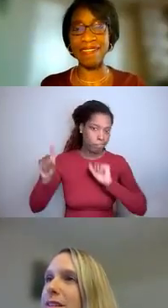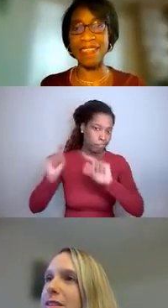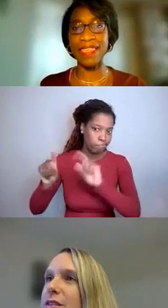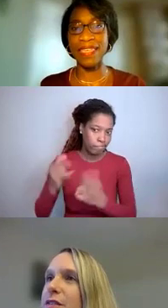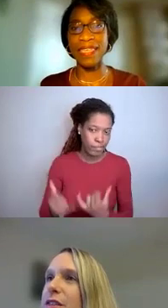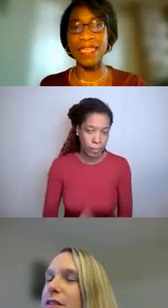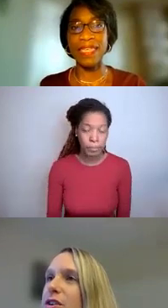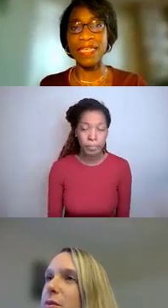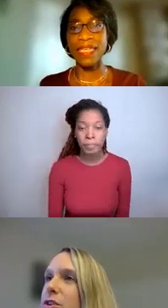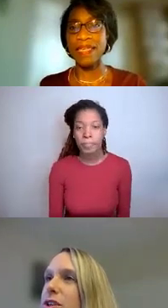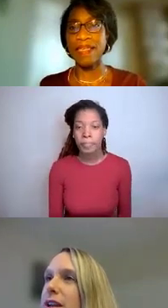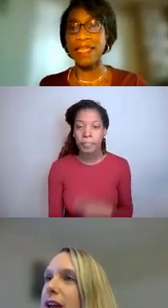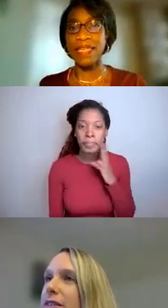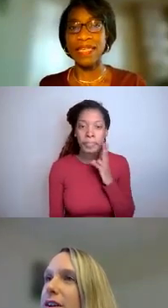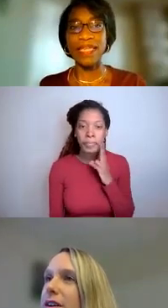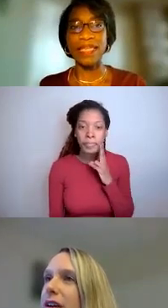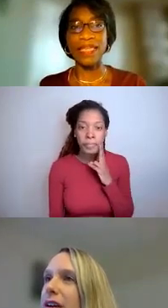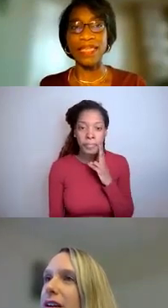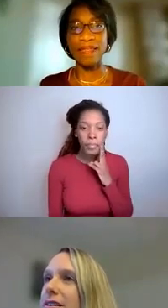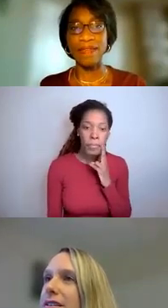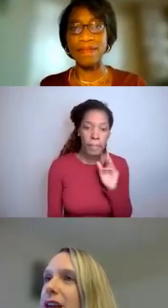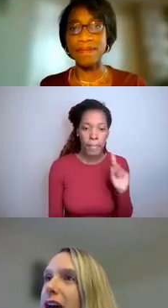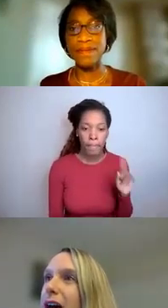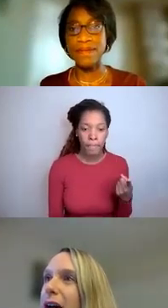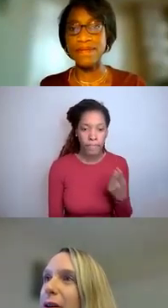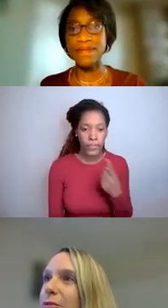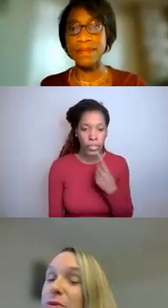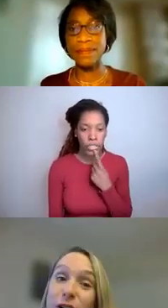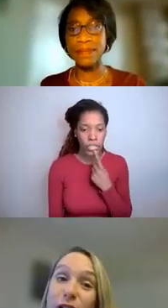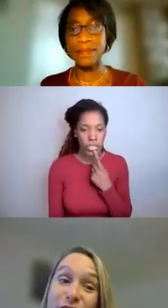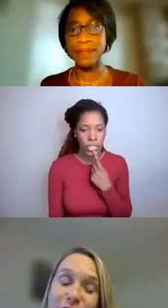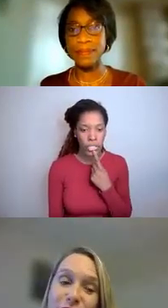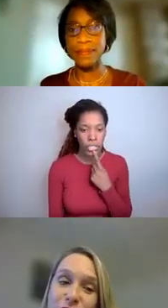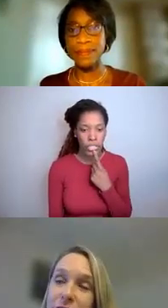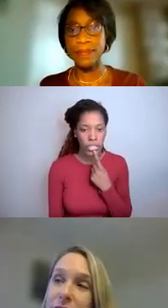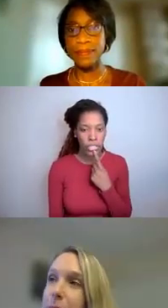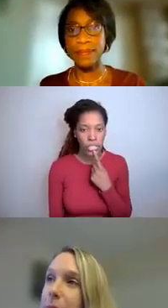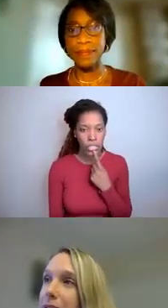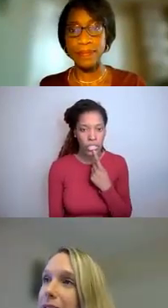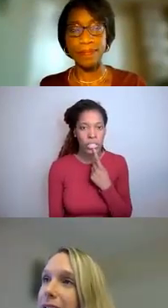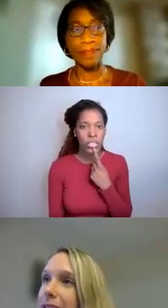Let's see, the first question I have here is, with regards to the sharing plan